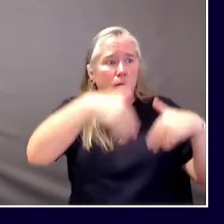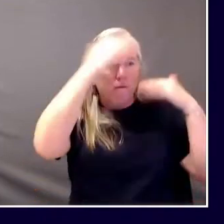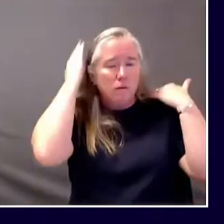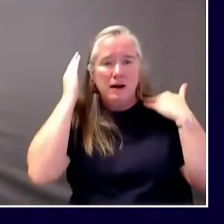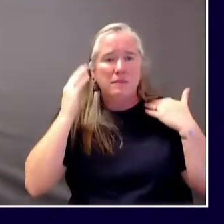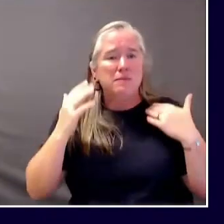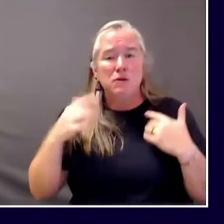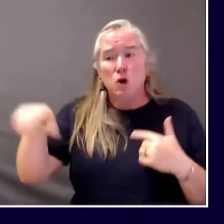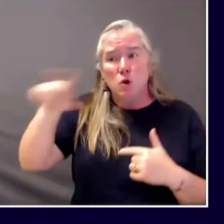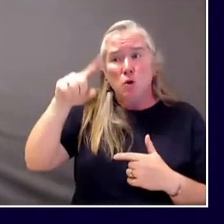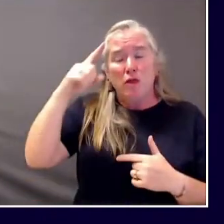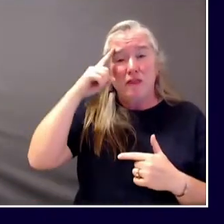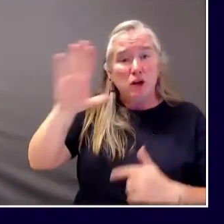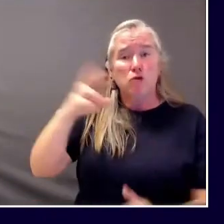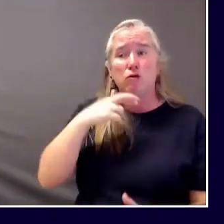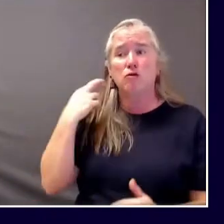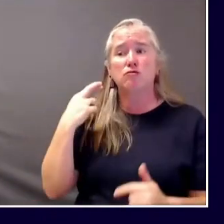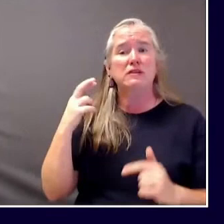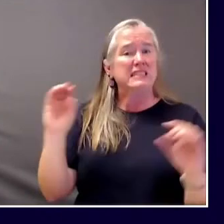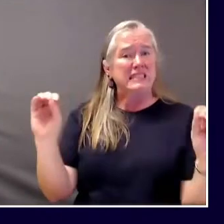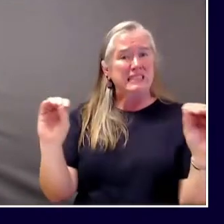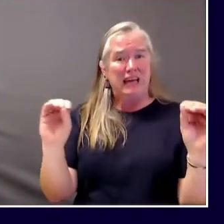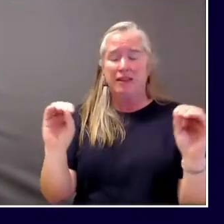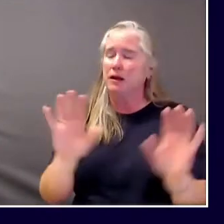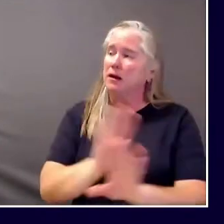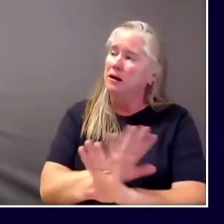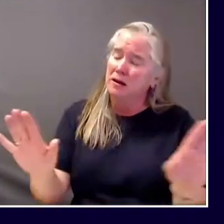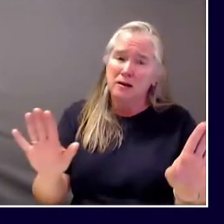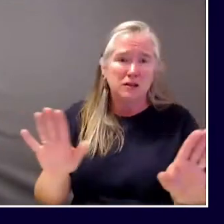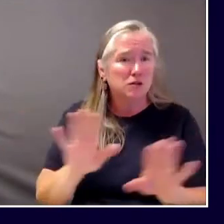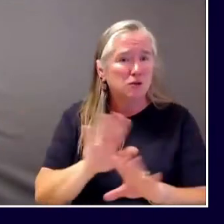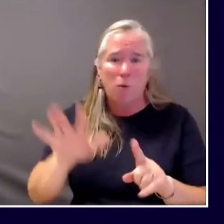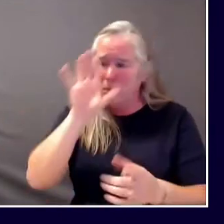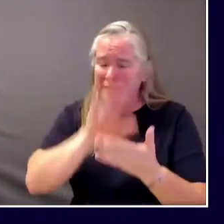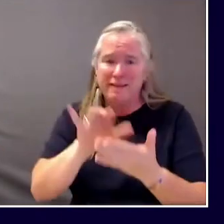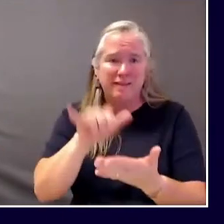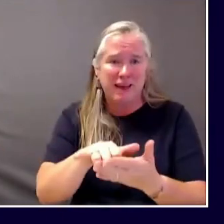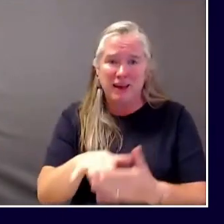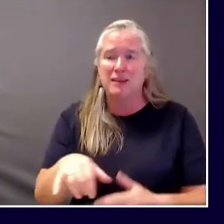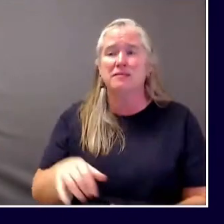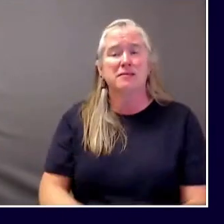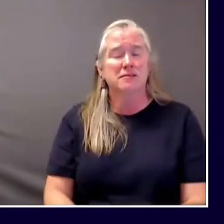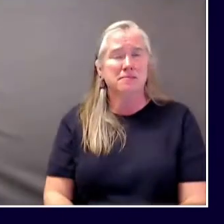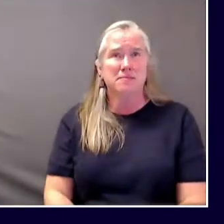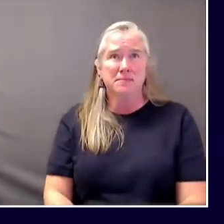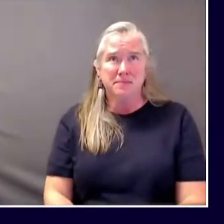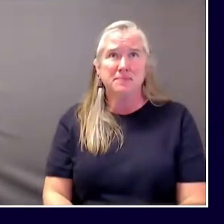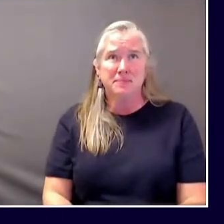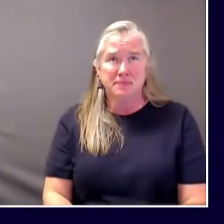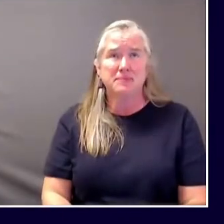but don't be fooled